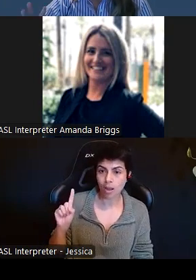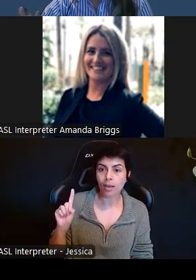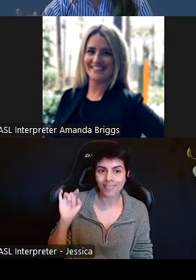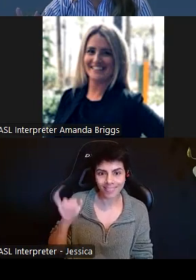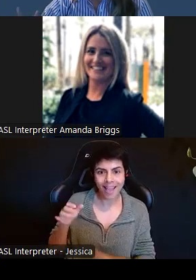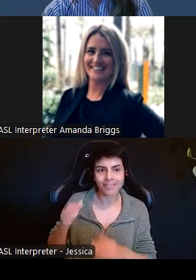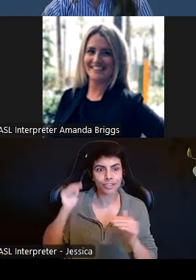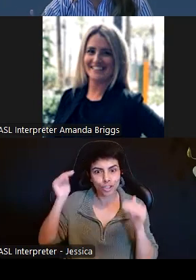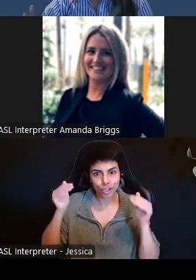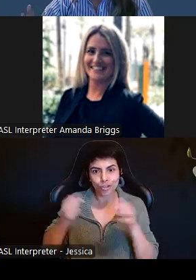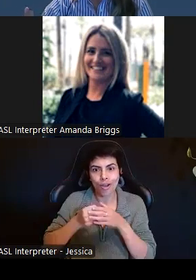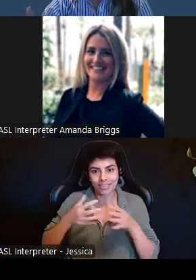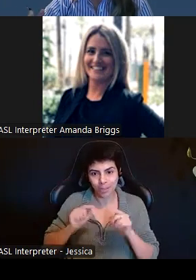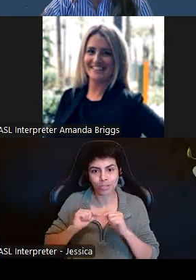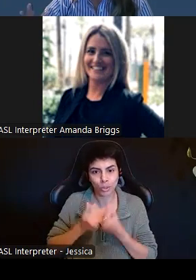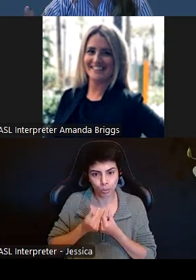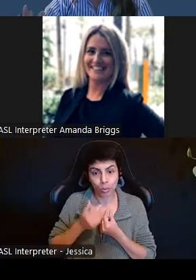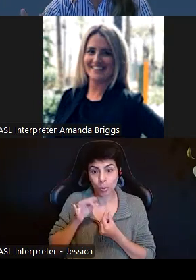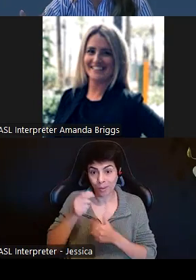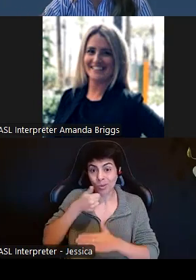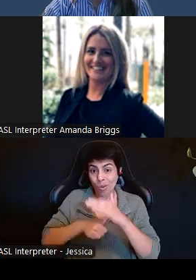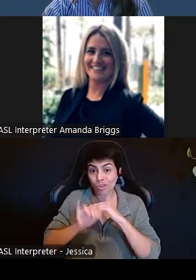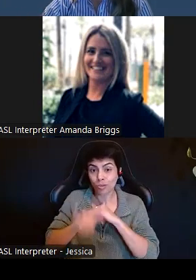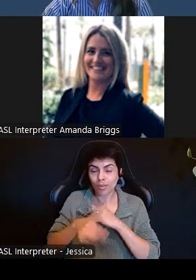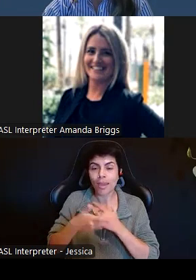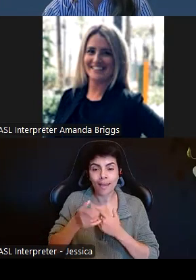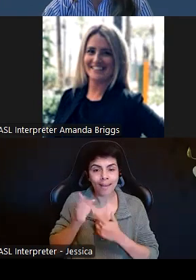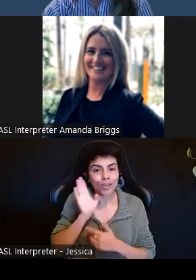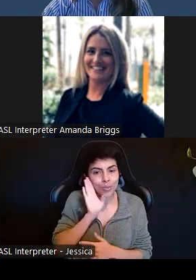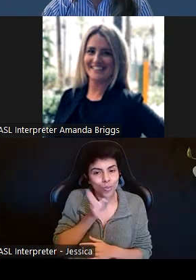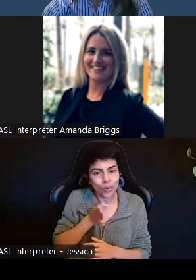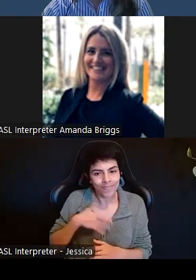If you are in that group, you're going to be impacted by many of these changes.